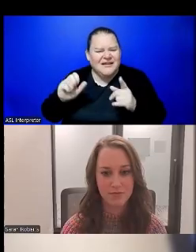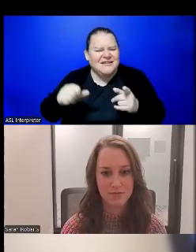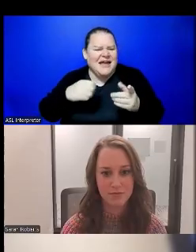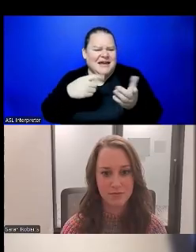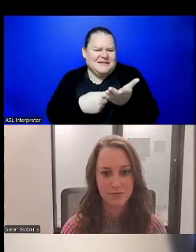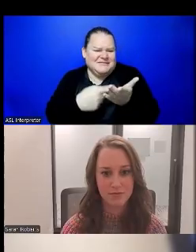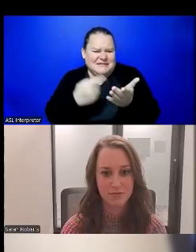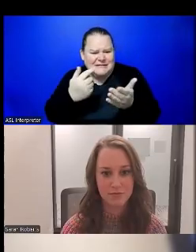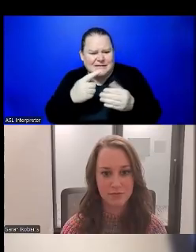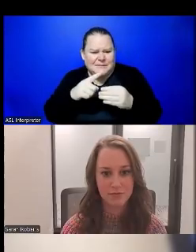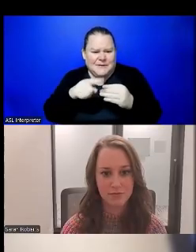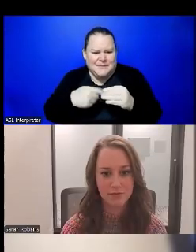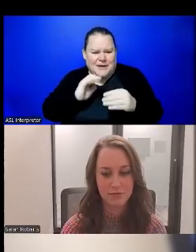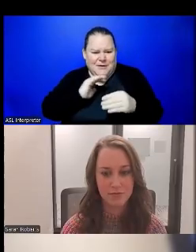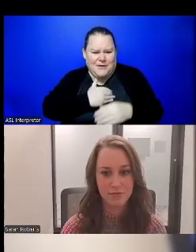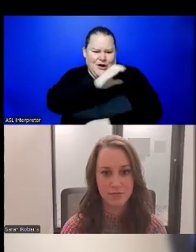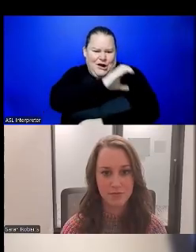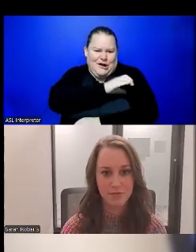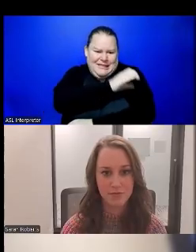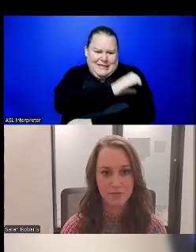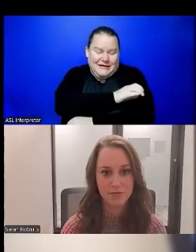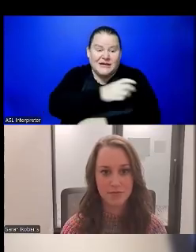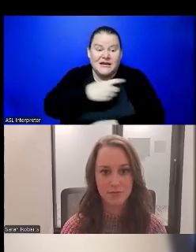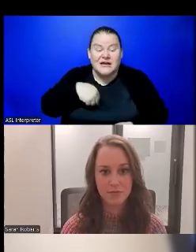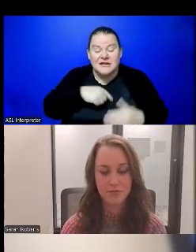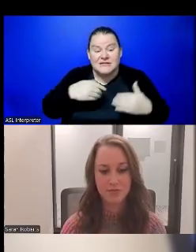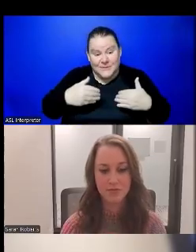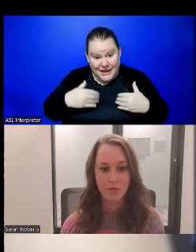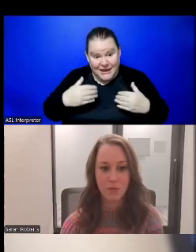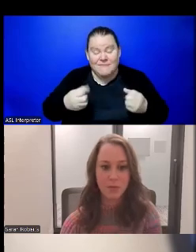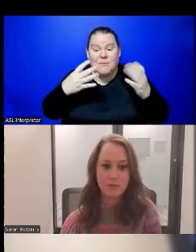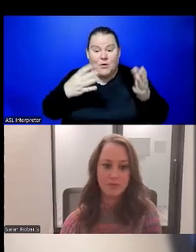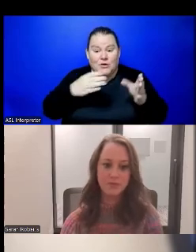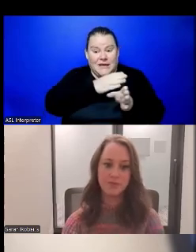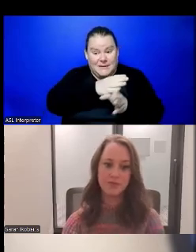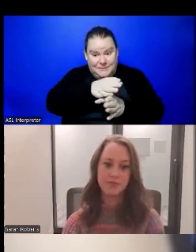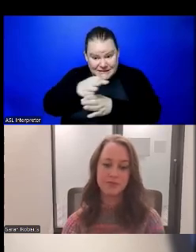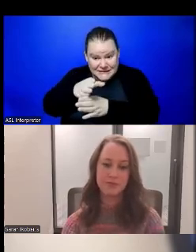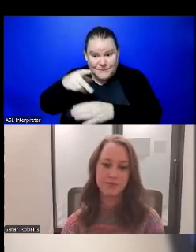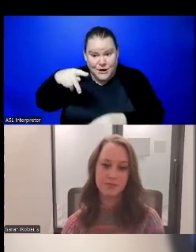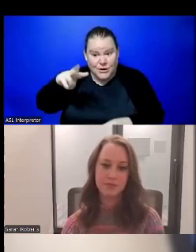clinic. So as Dr Clements mentioned, we have a multidisciplinary Prada early clinic here through the